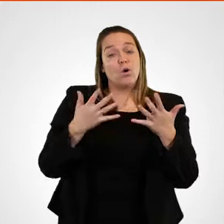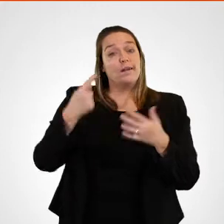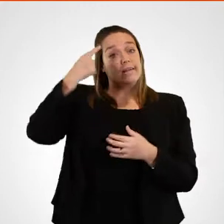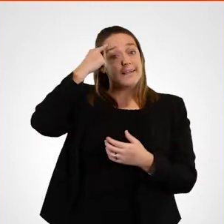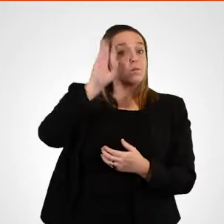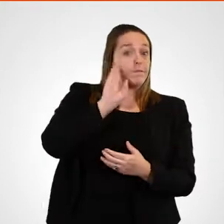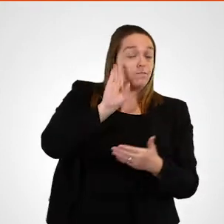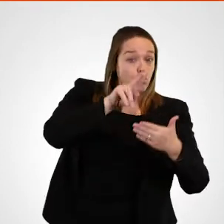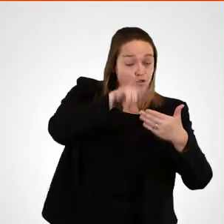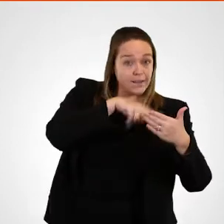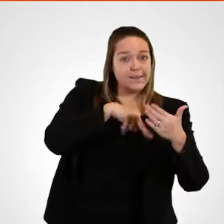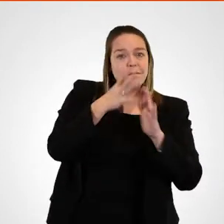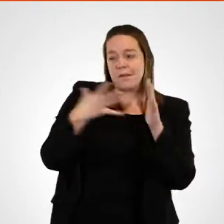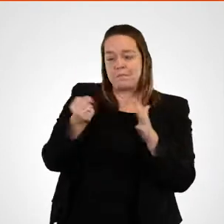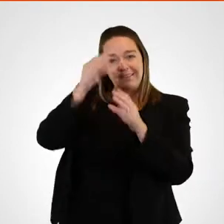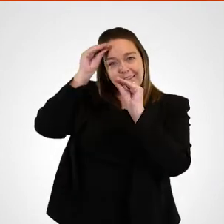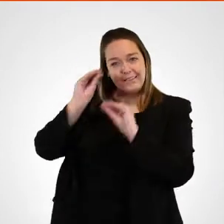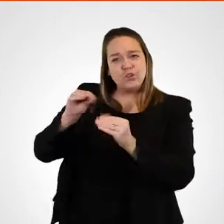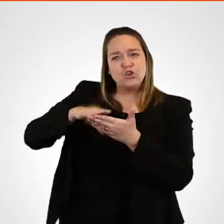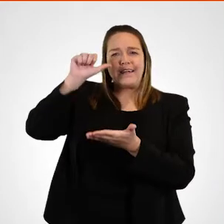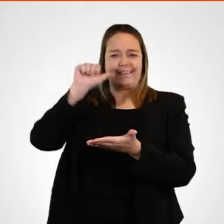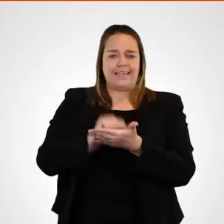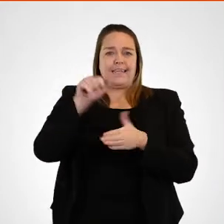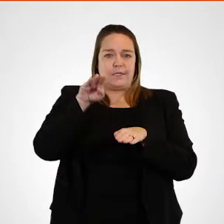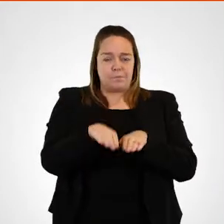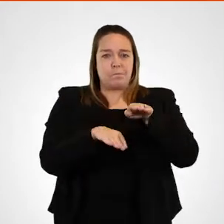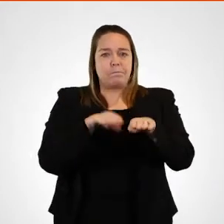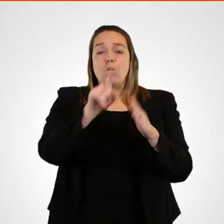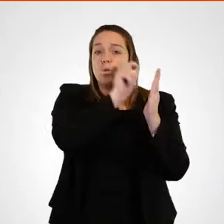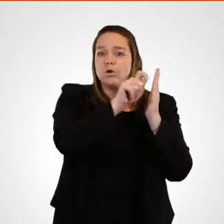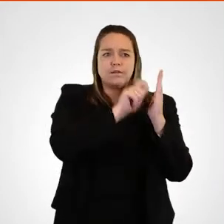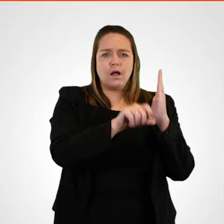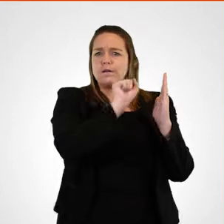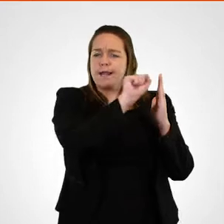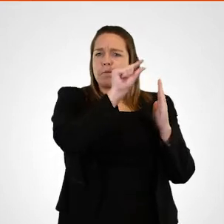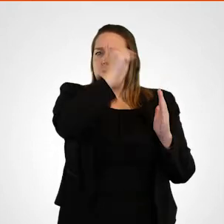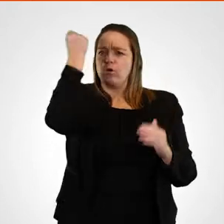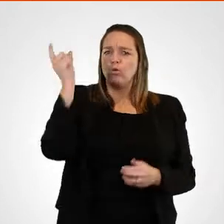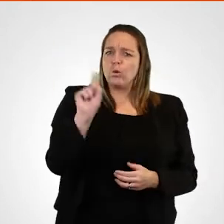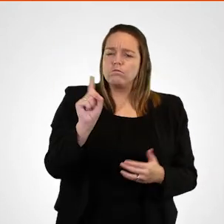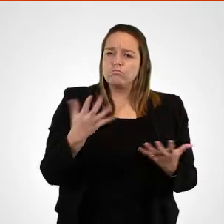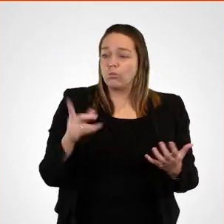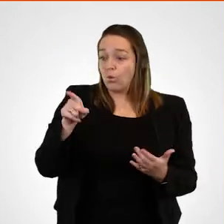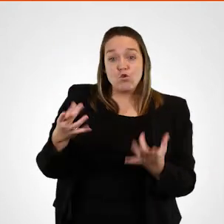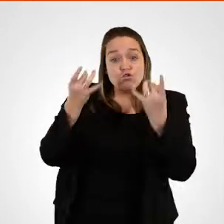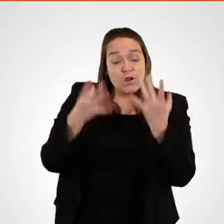we're going to teach these students the exact steps. What's the author's purpose? What do you know about this topic?